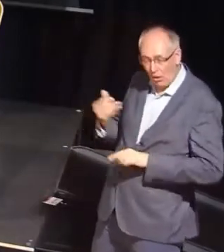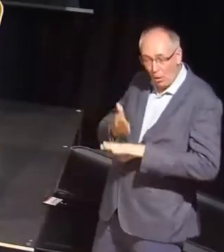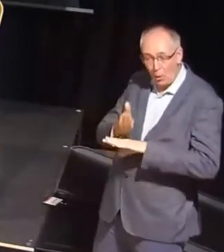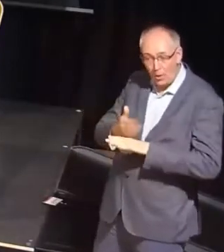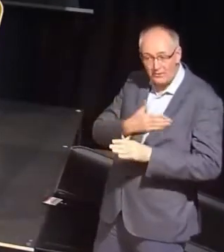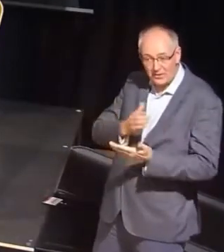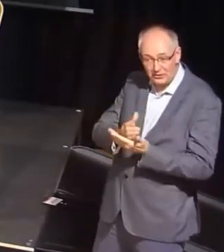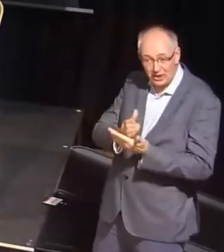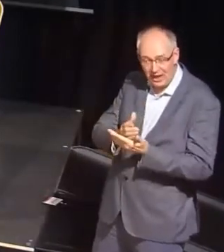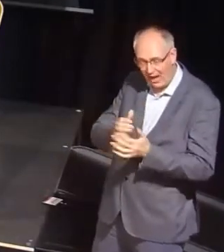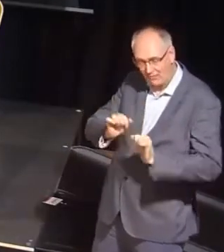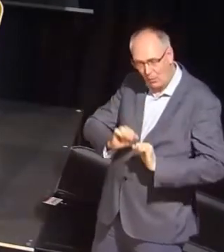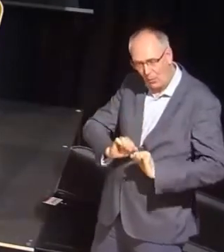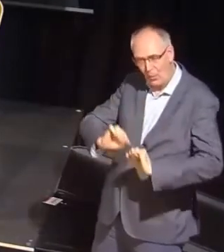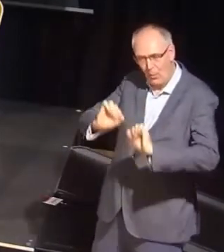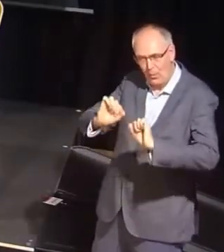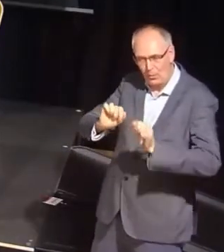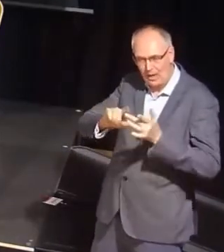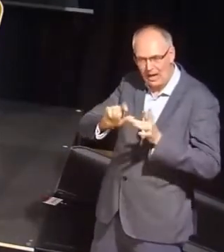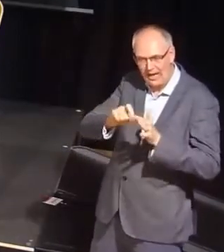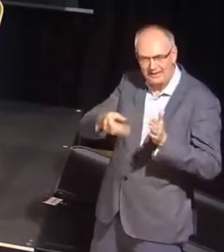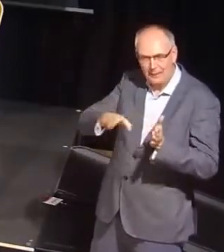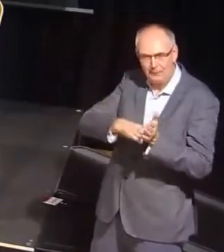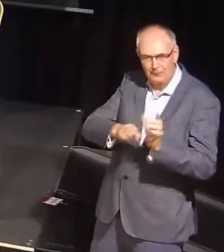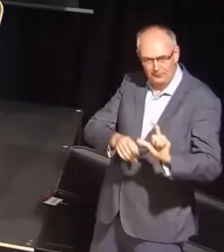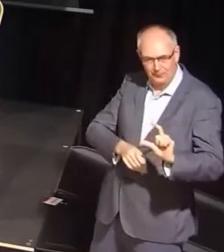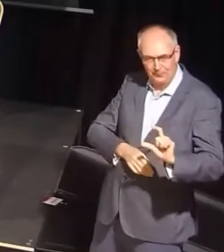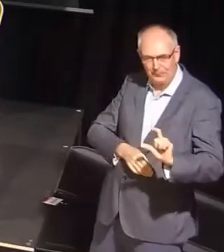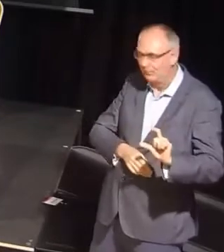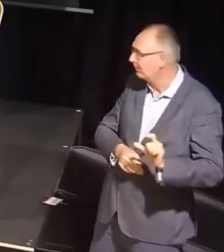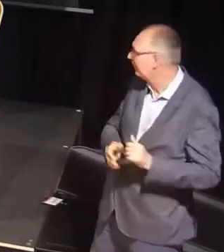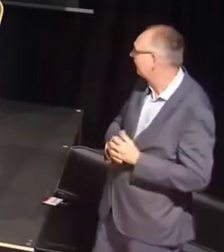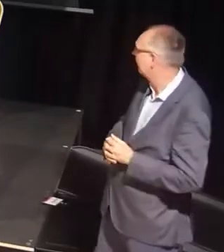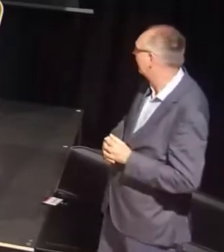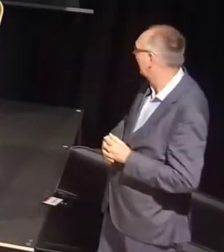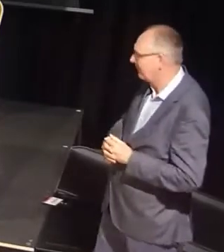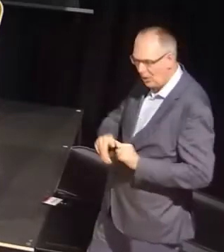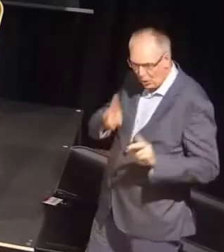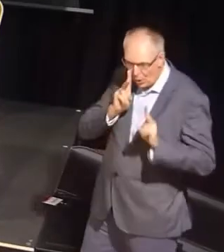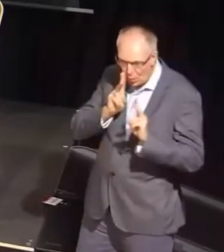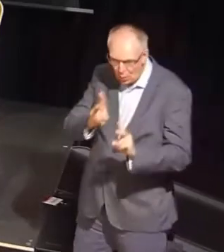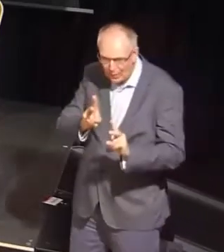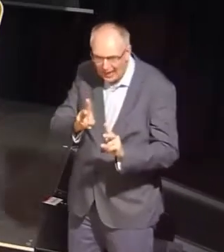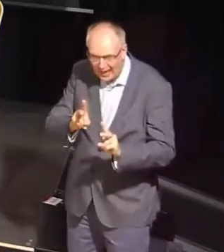has their own little ident. If you compare business cards, if you manage to collect the full set,